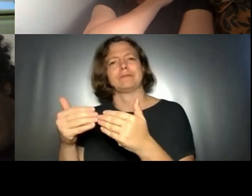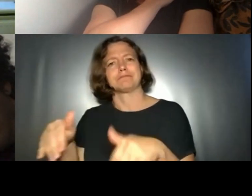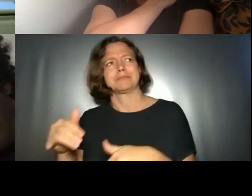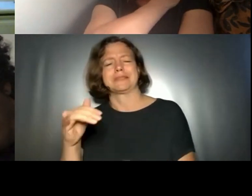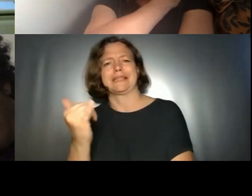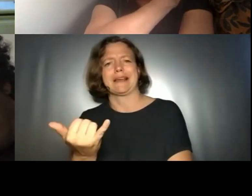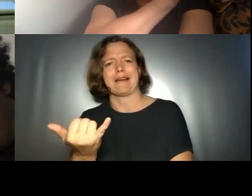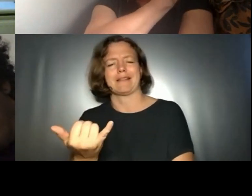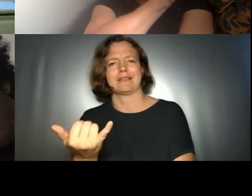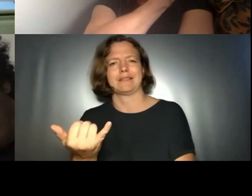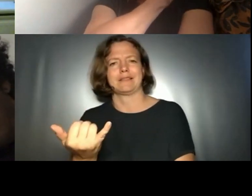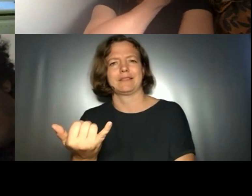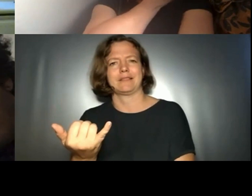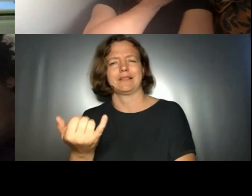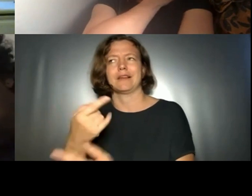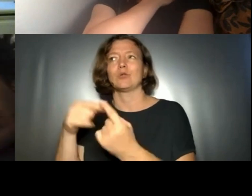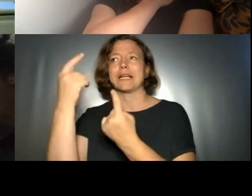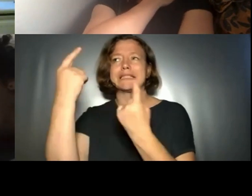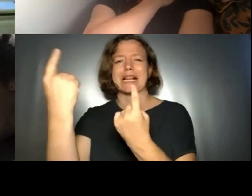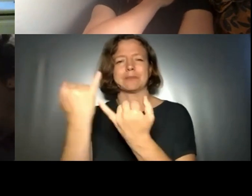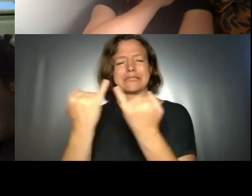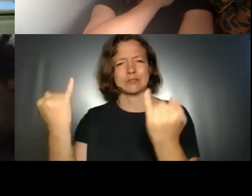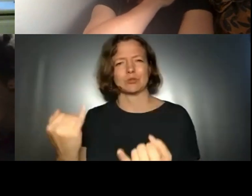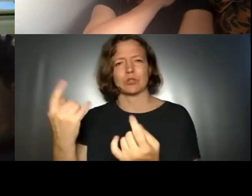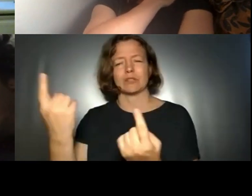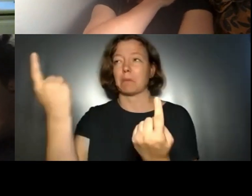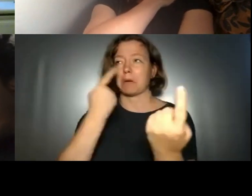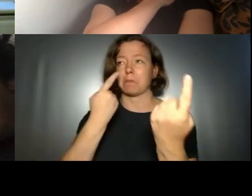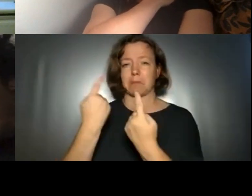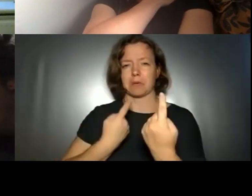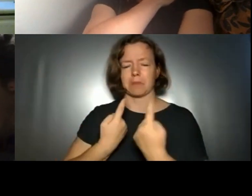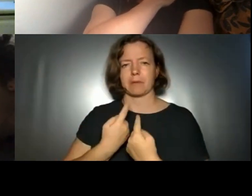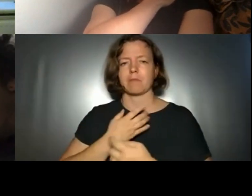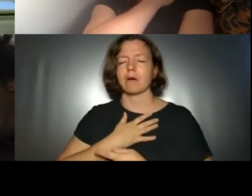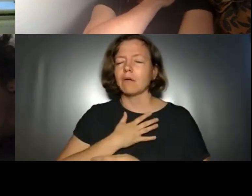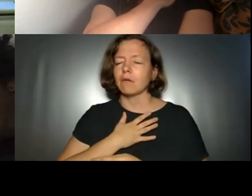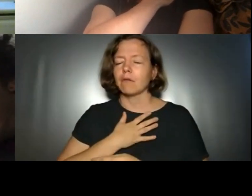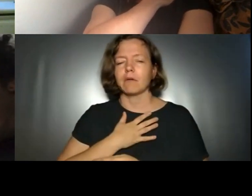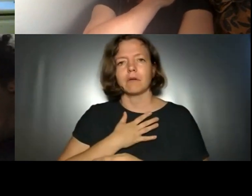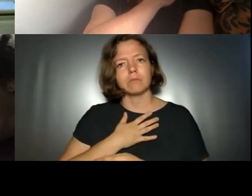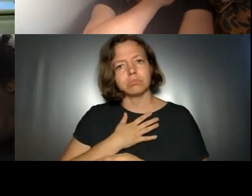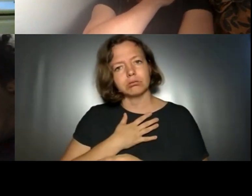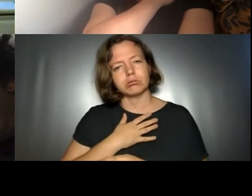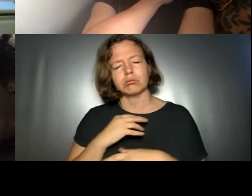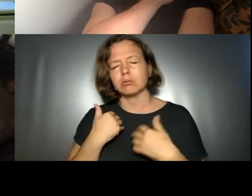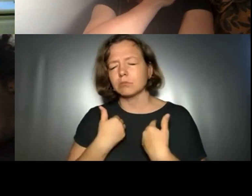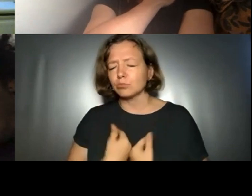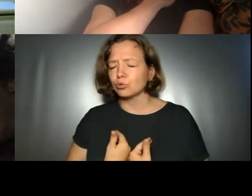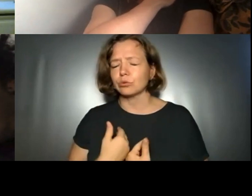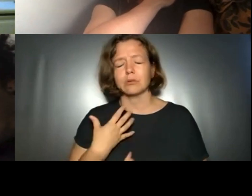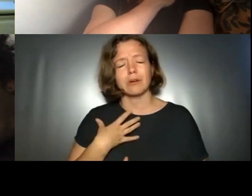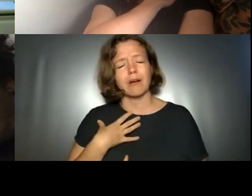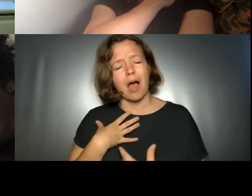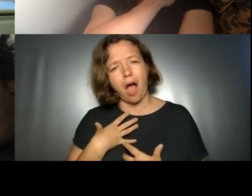from that institution can be incredibly exhausting and draining. And it is very important work.